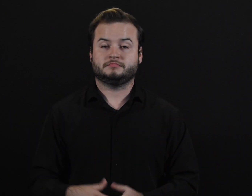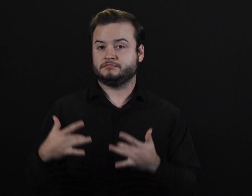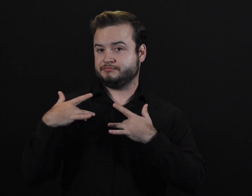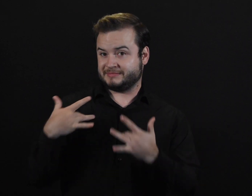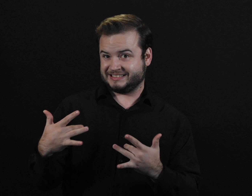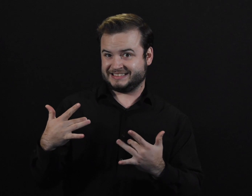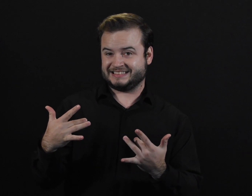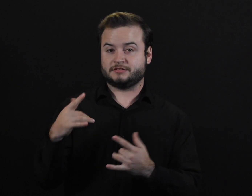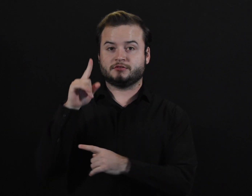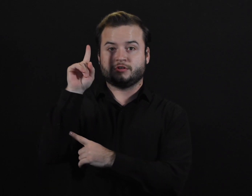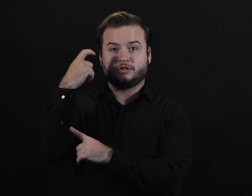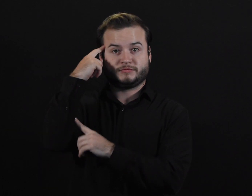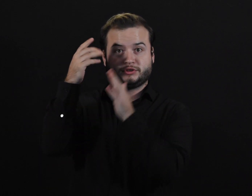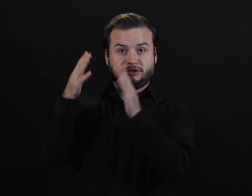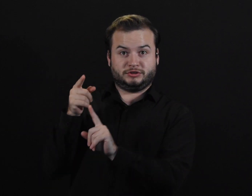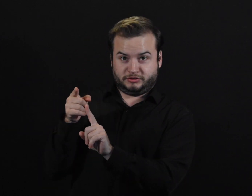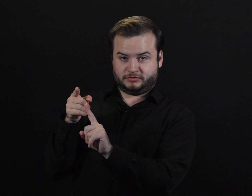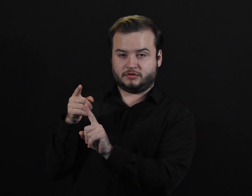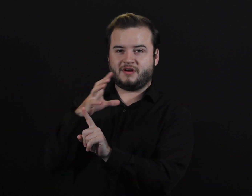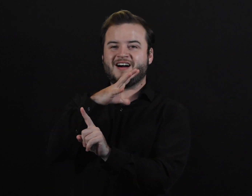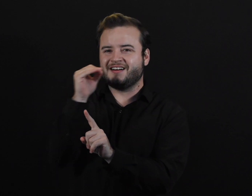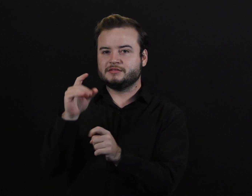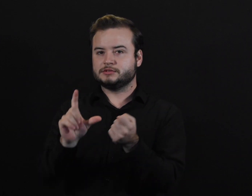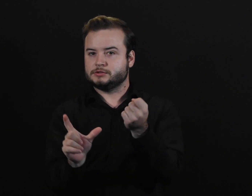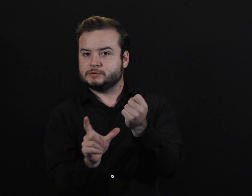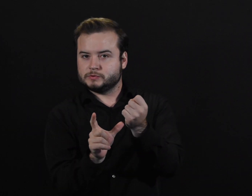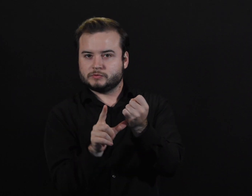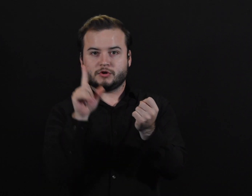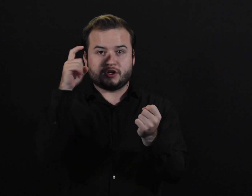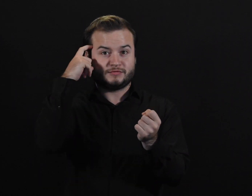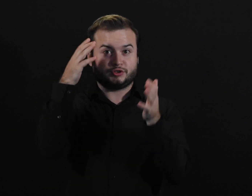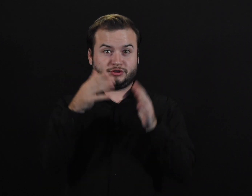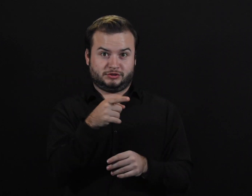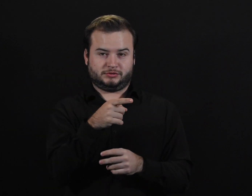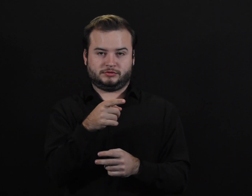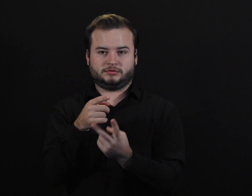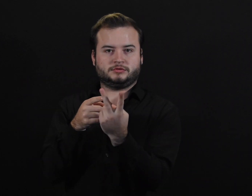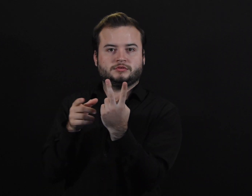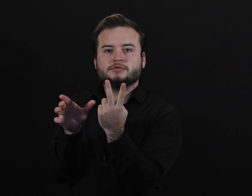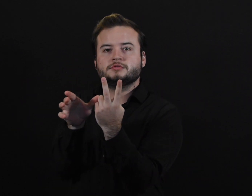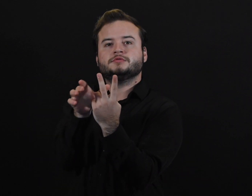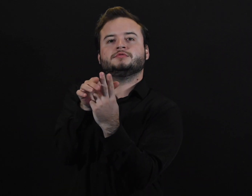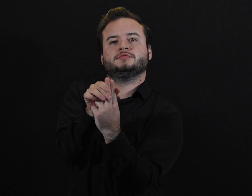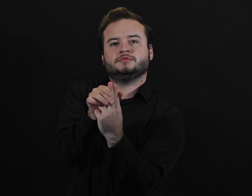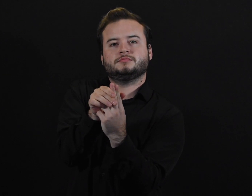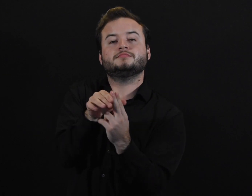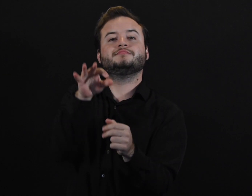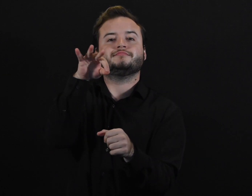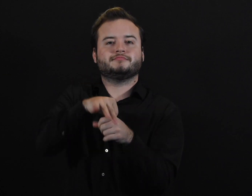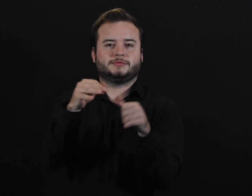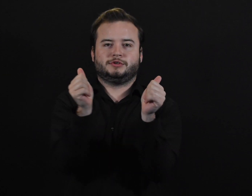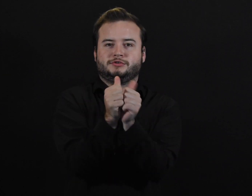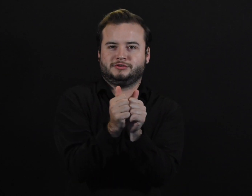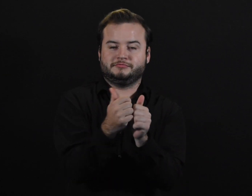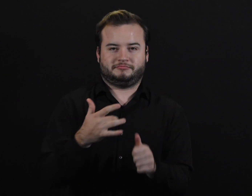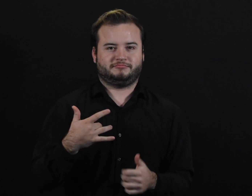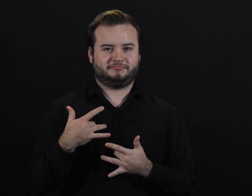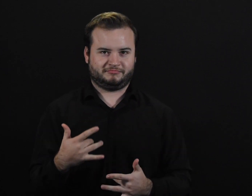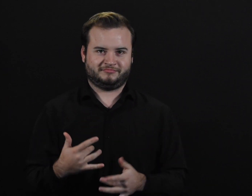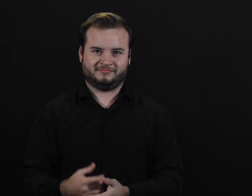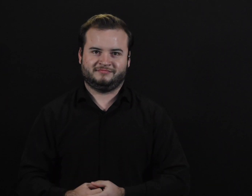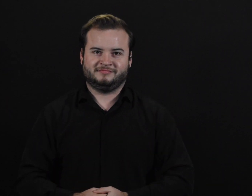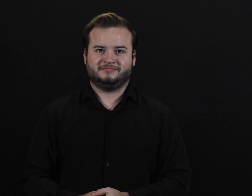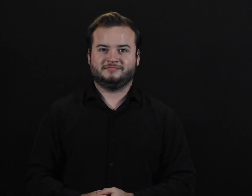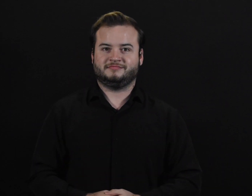The Governor and Lieutenant Governor are elected together.